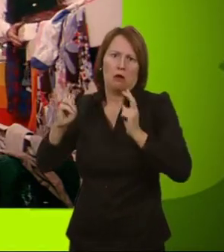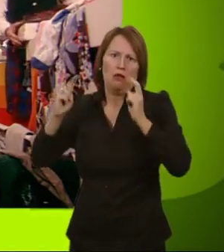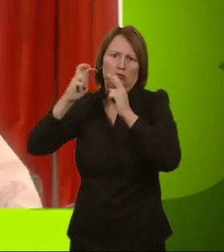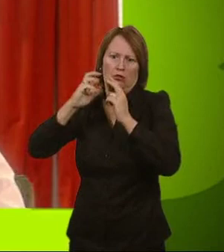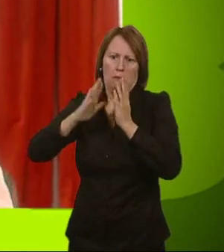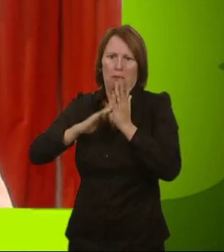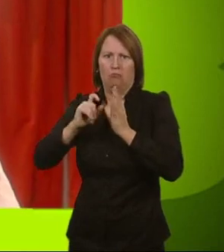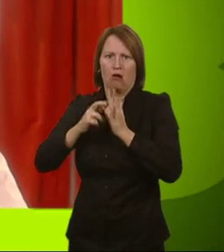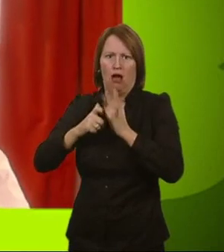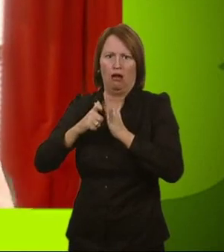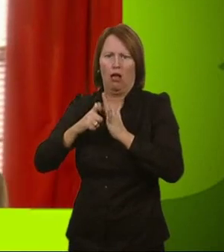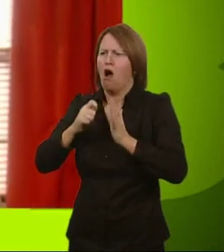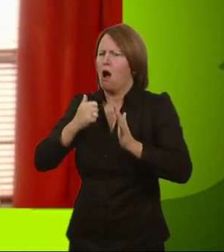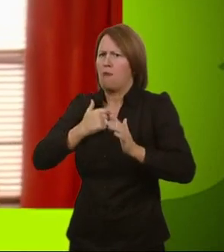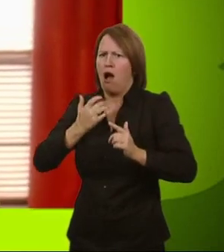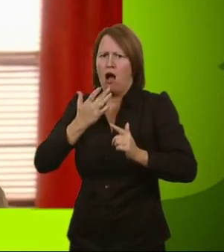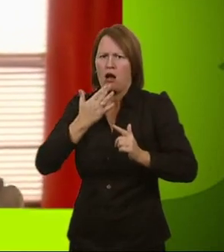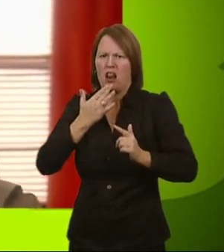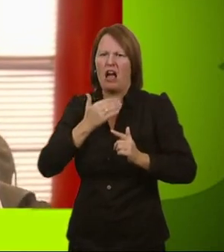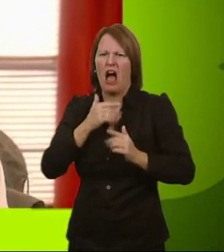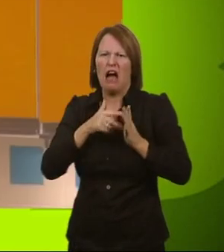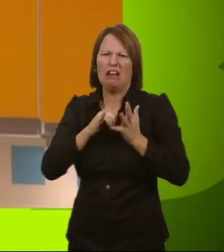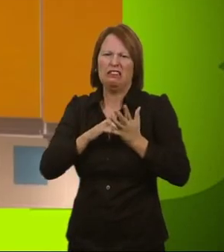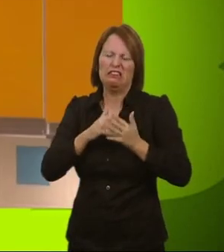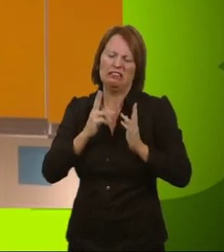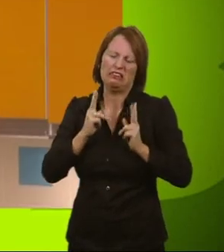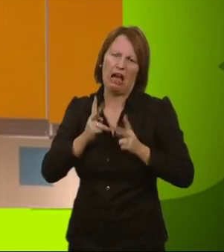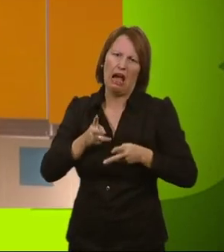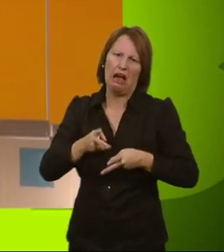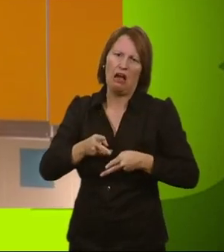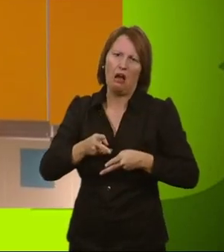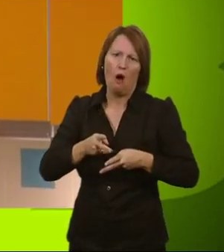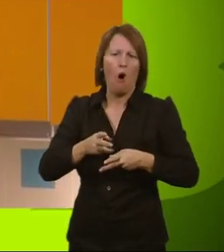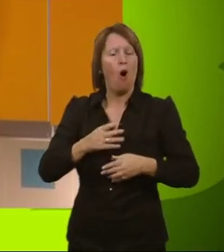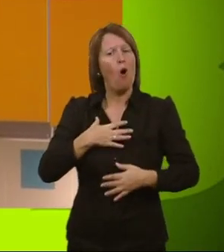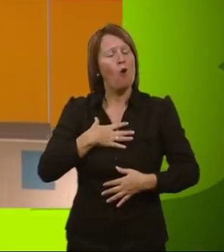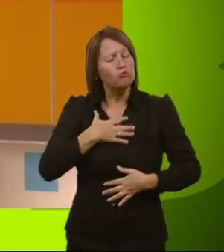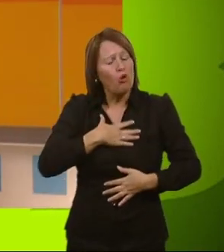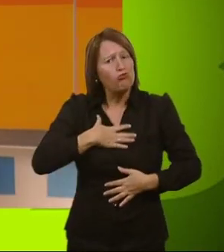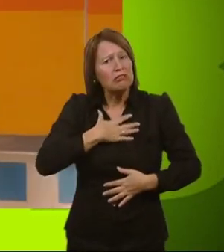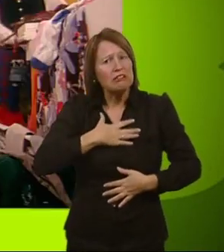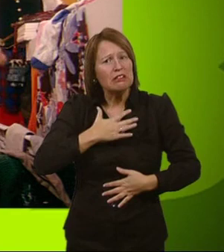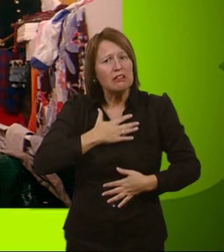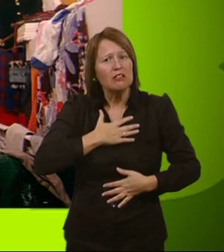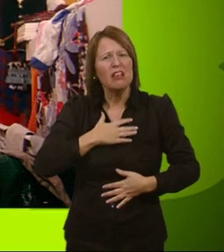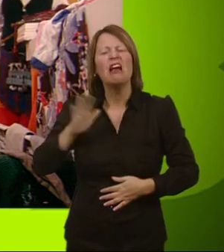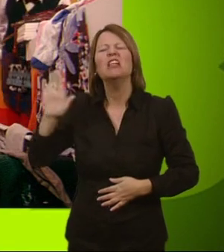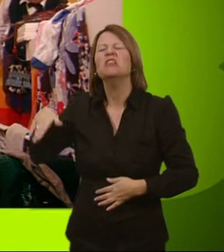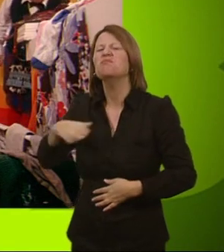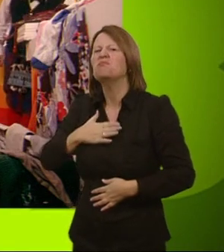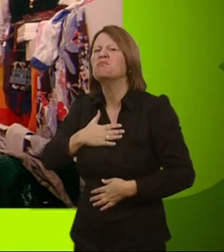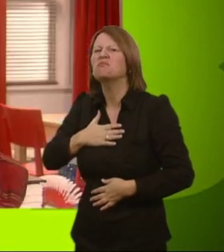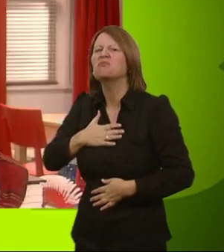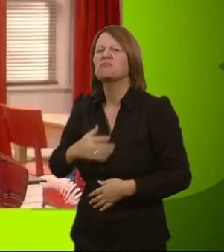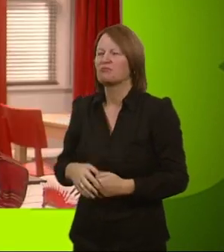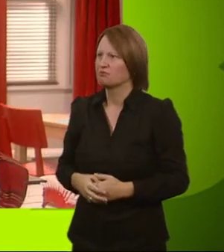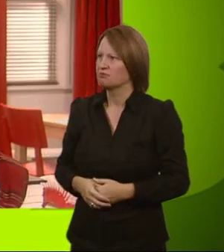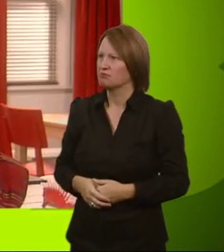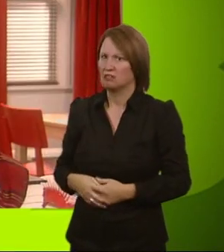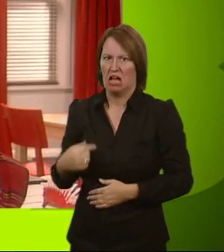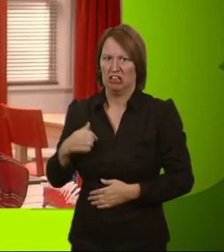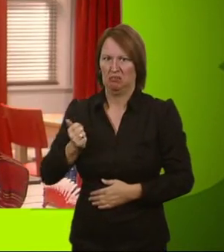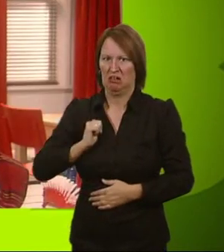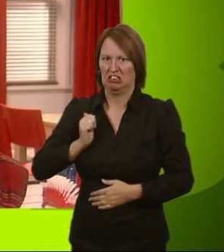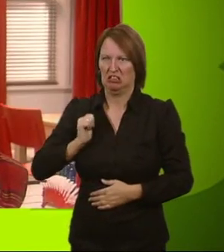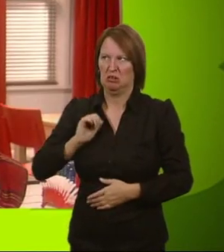my uh Uncle Angus passed away oh I'm sorry yeah me too I was expecting a decent inheritance all I got